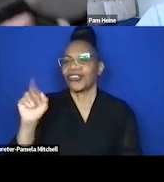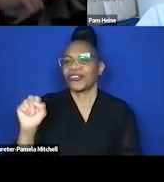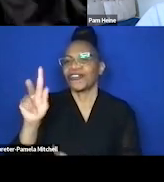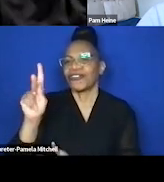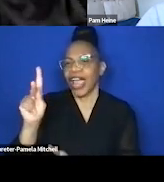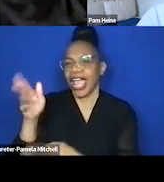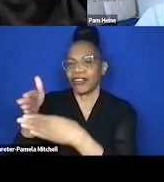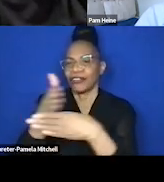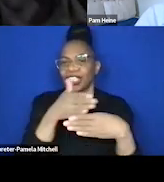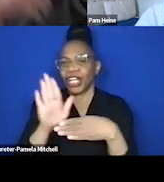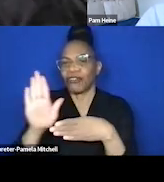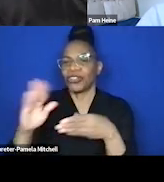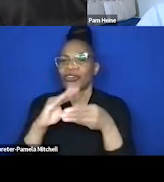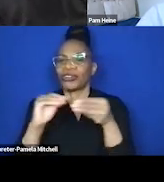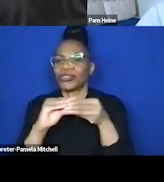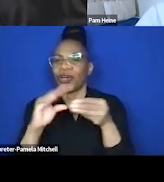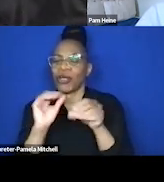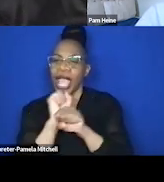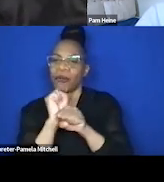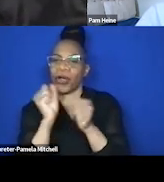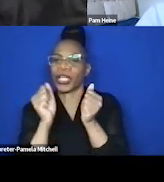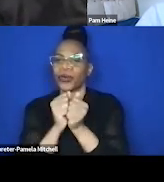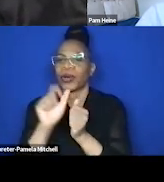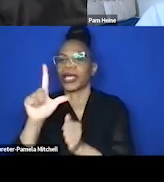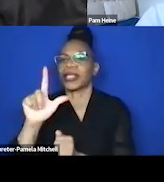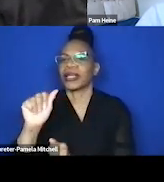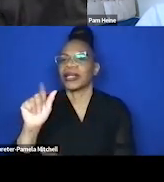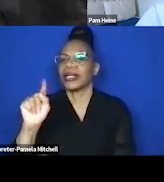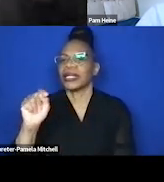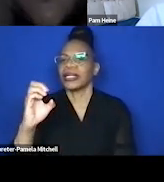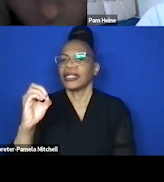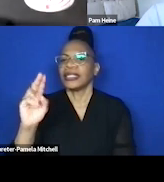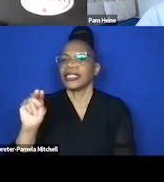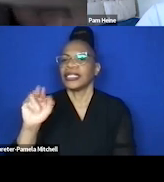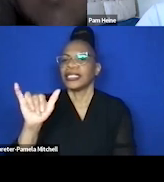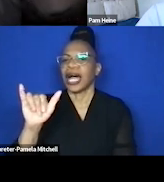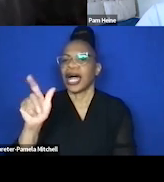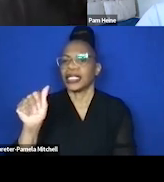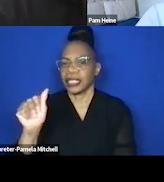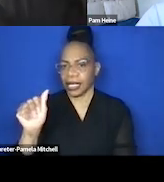and working along with LaTonya. Yes, ma'am. - There at SEARCH. Yes, ma'am.